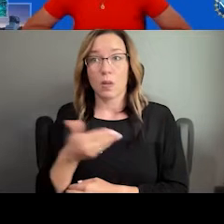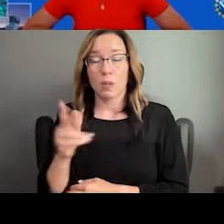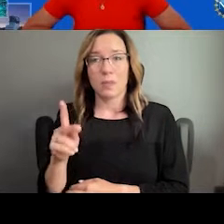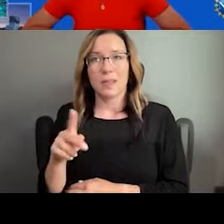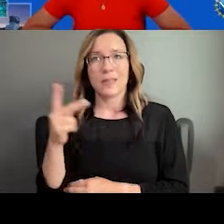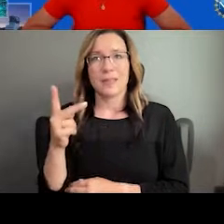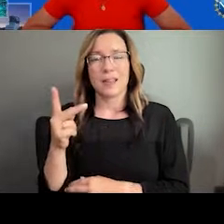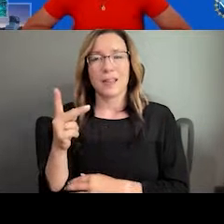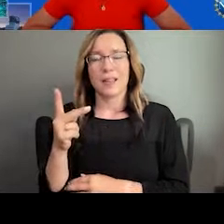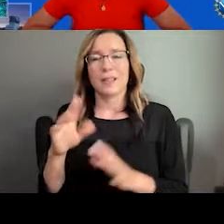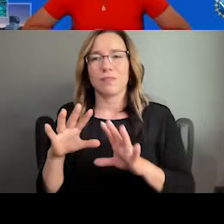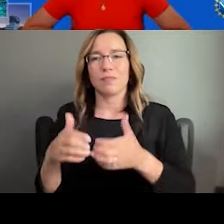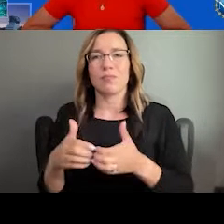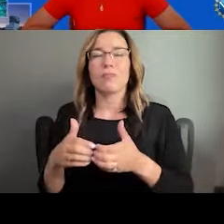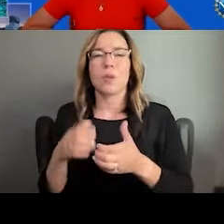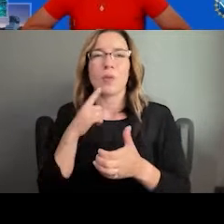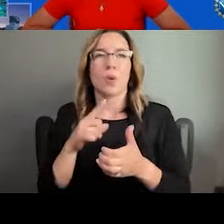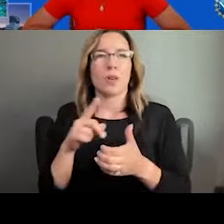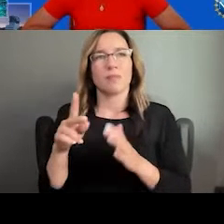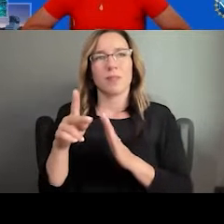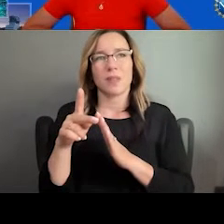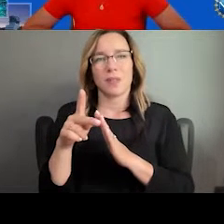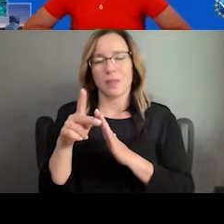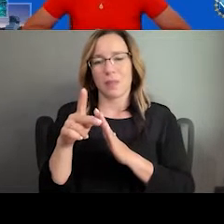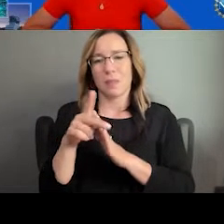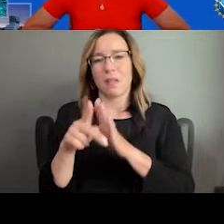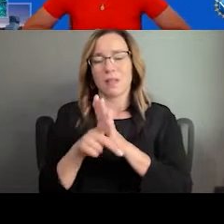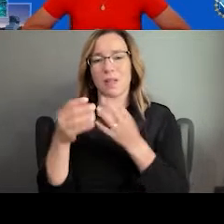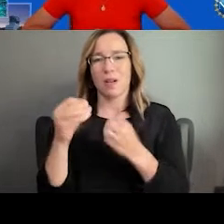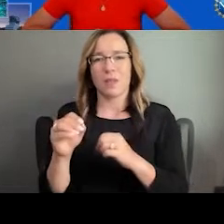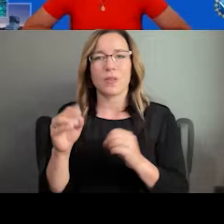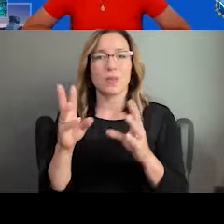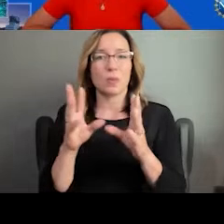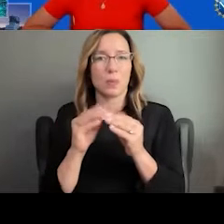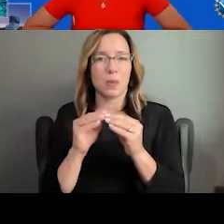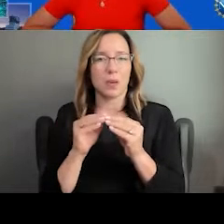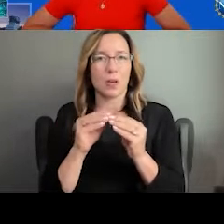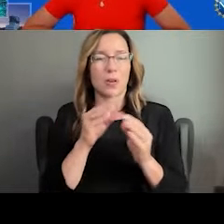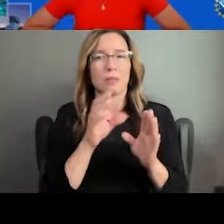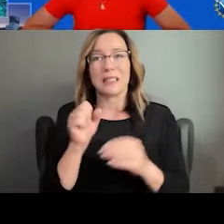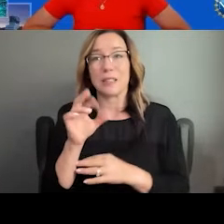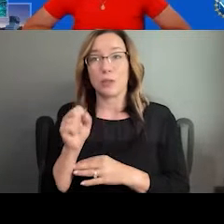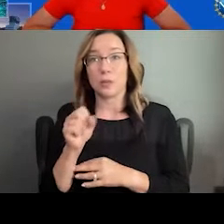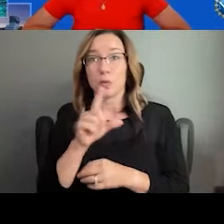the NSF Policy Office Webinar Series of 2023. As part of this webinar,